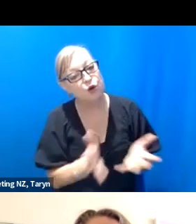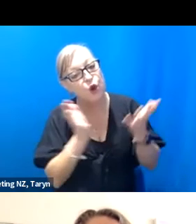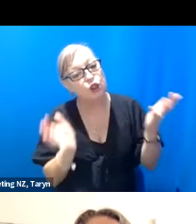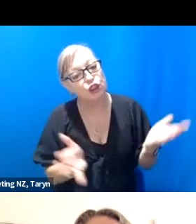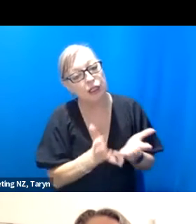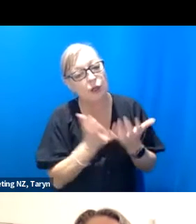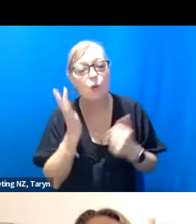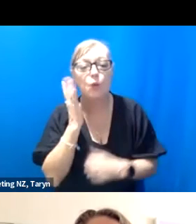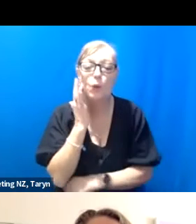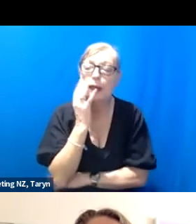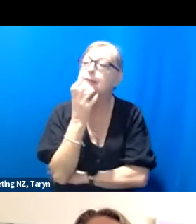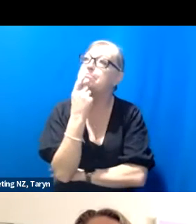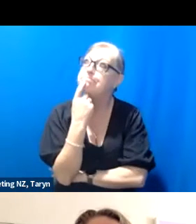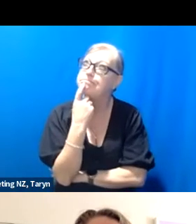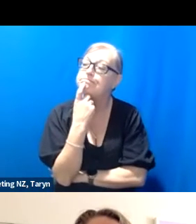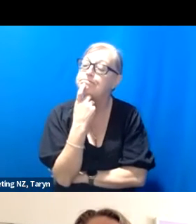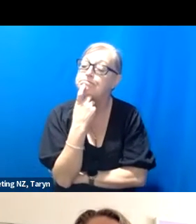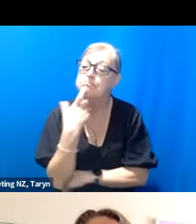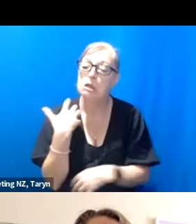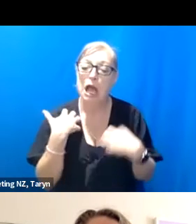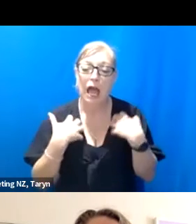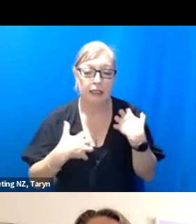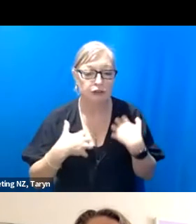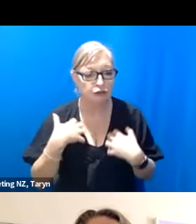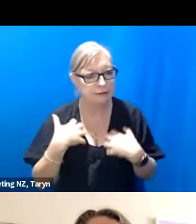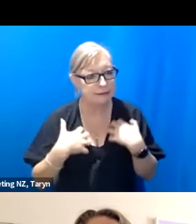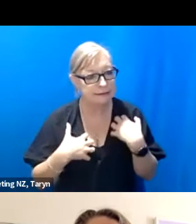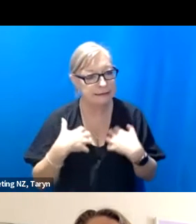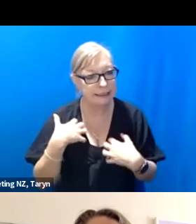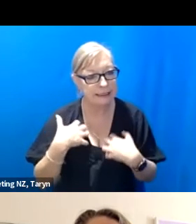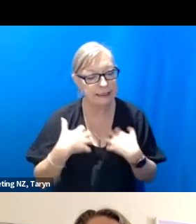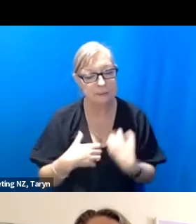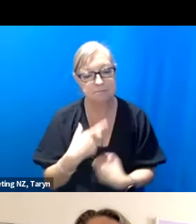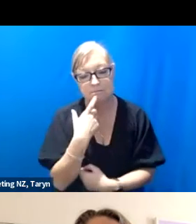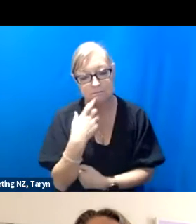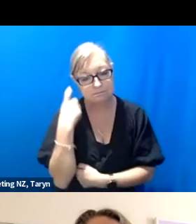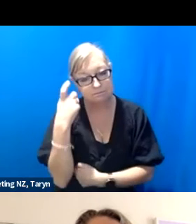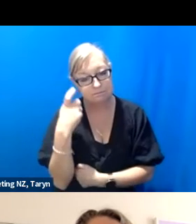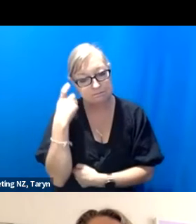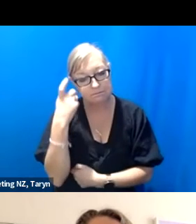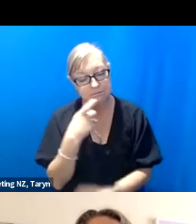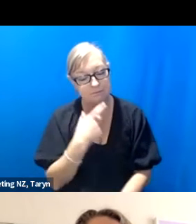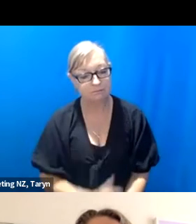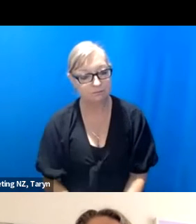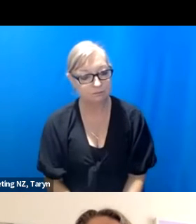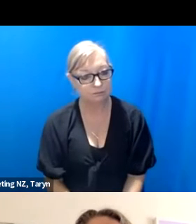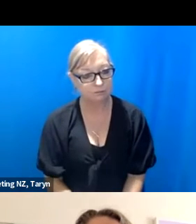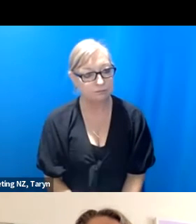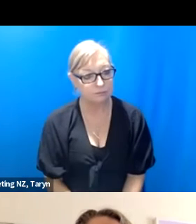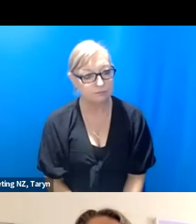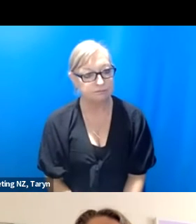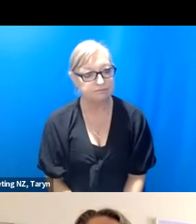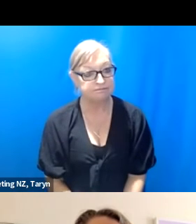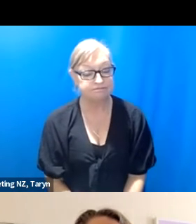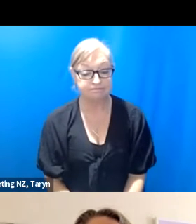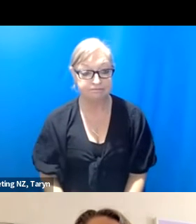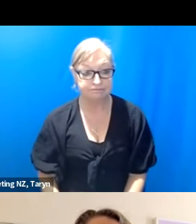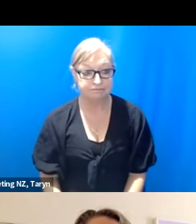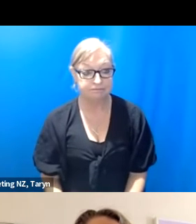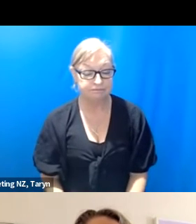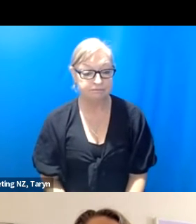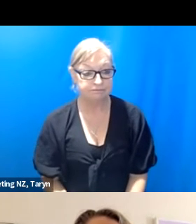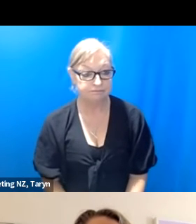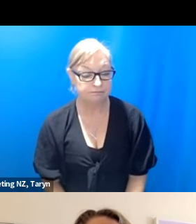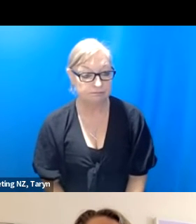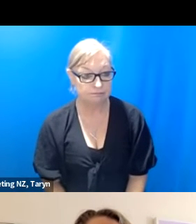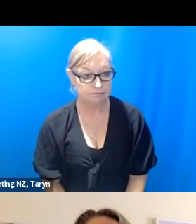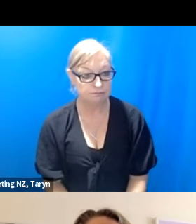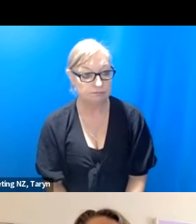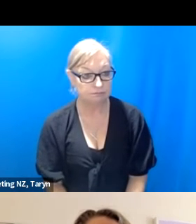Interesting, how do I notice that? I think- Change